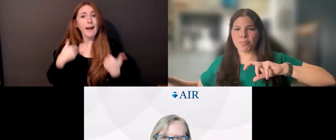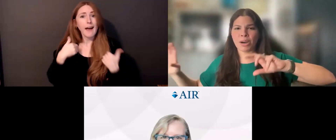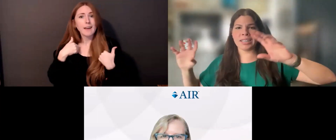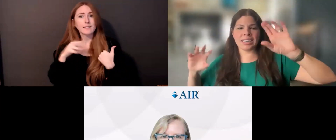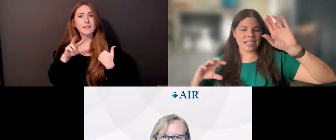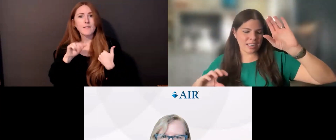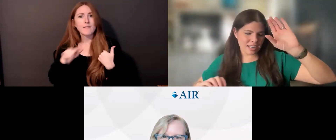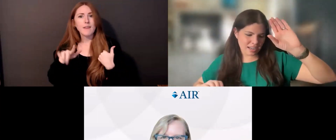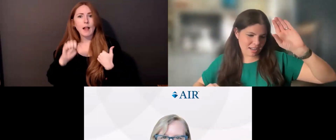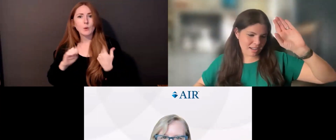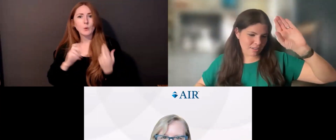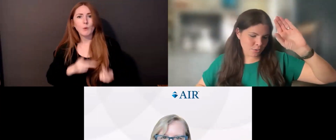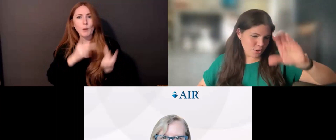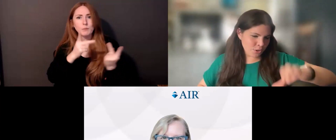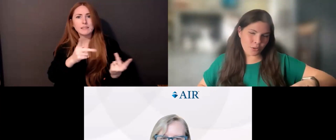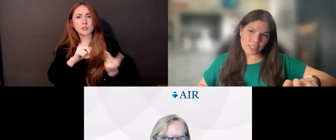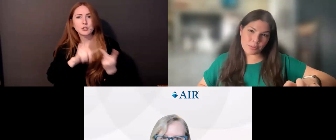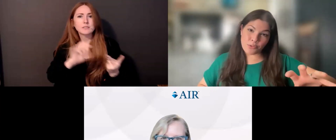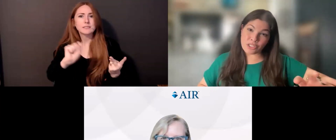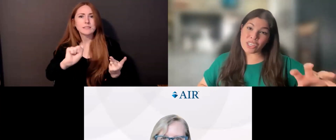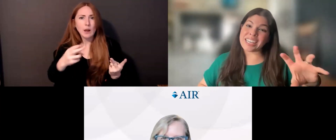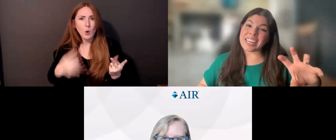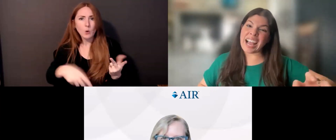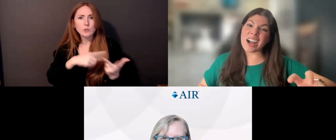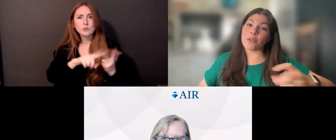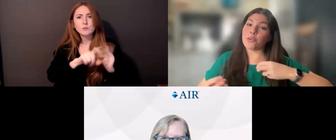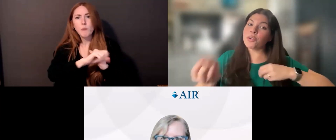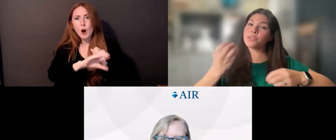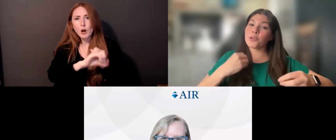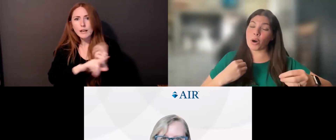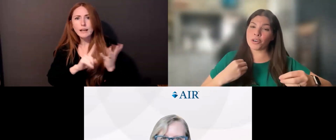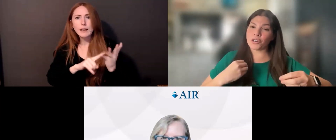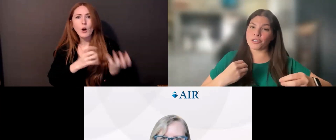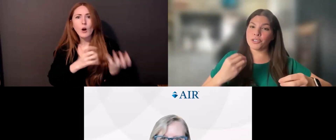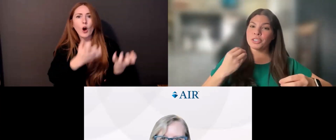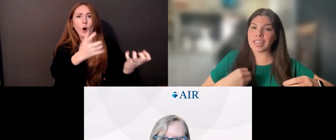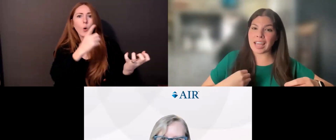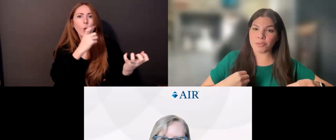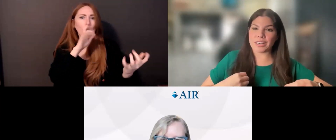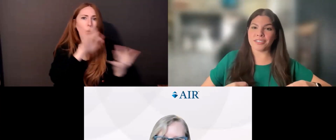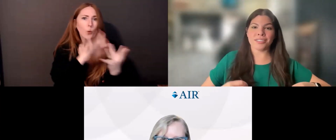marketing, who you're going to be reaching and how. Who are your partners, your collaborators?